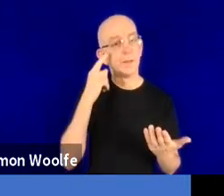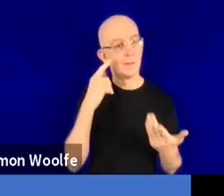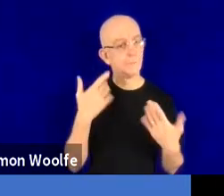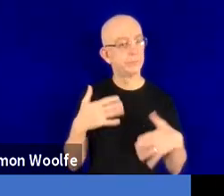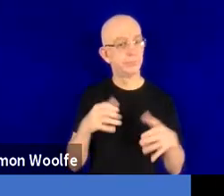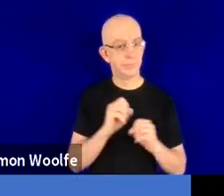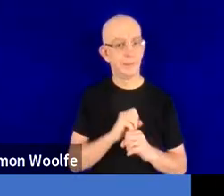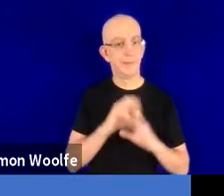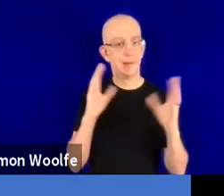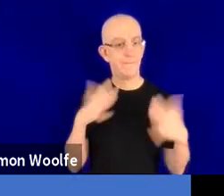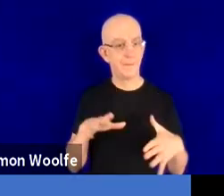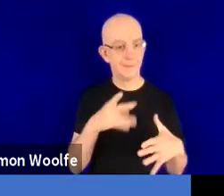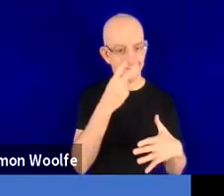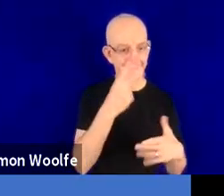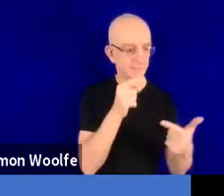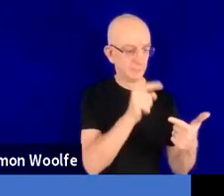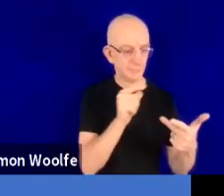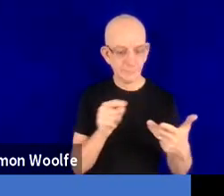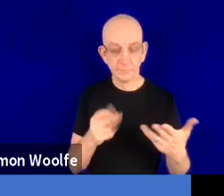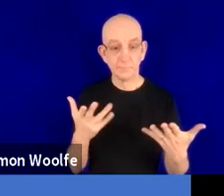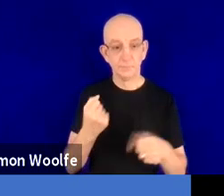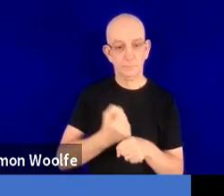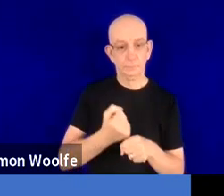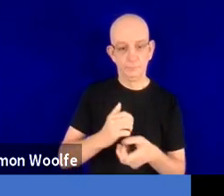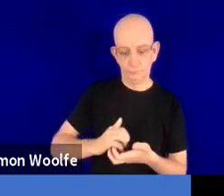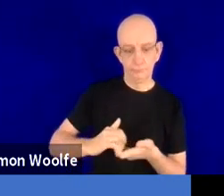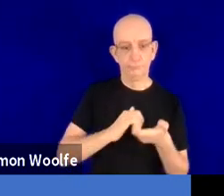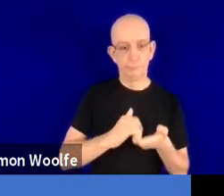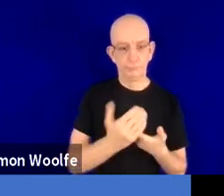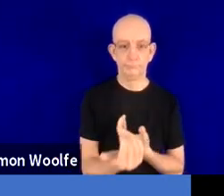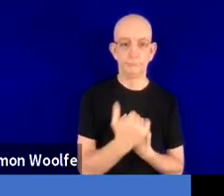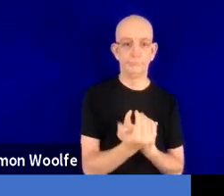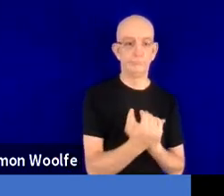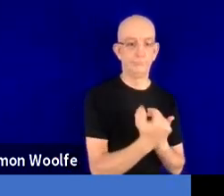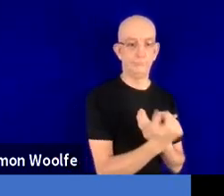being a critical step to build inclusive and shock responsive social protection system